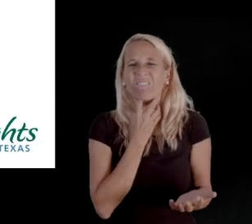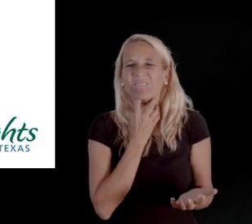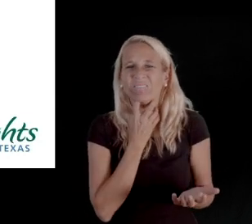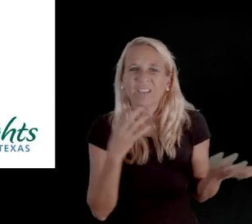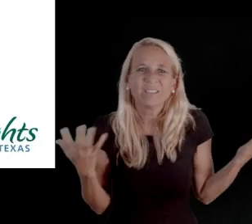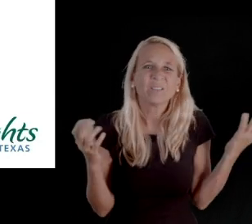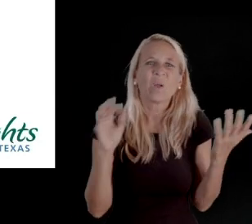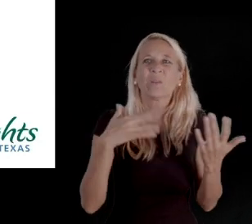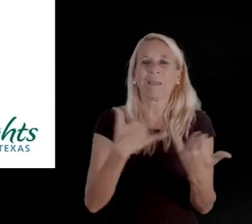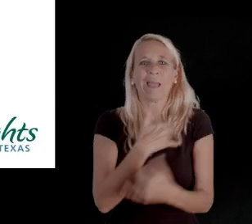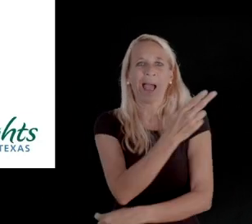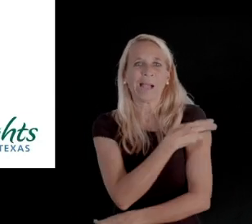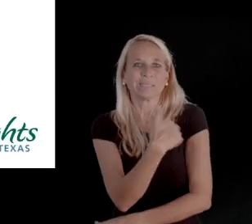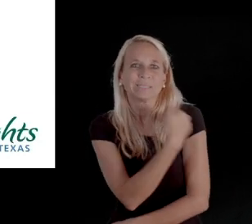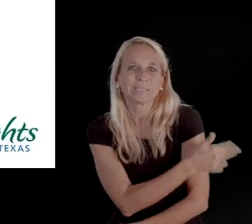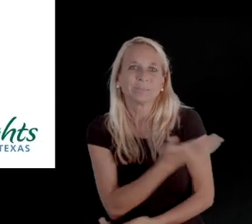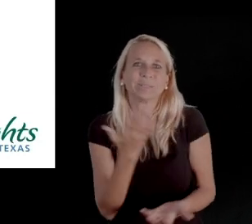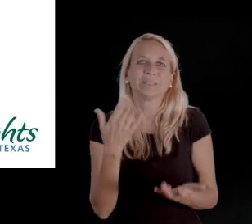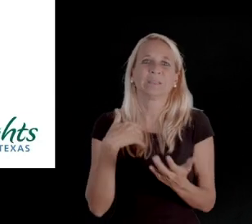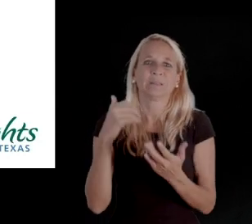I can't request another continuance. Yes, you can.